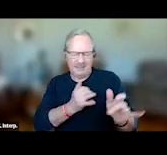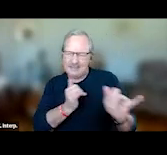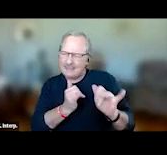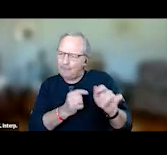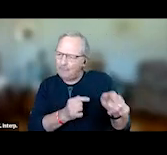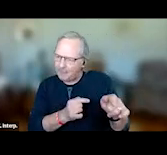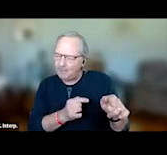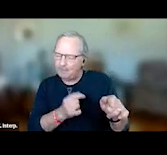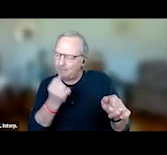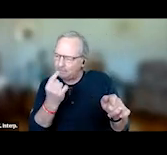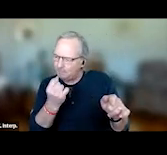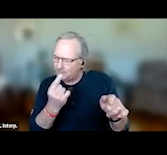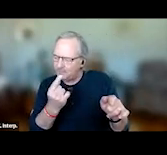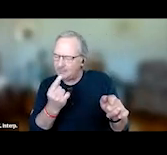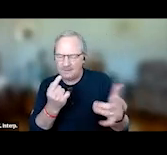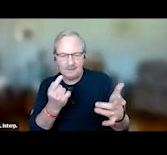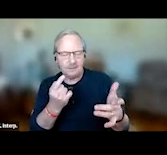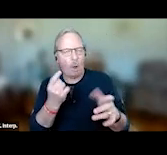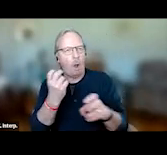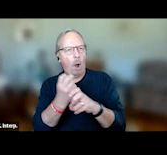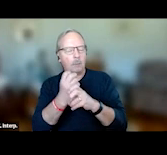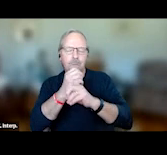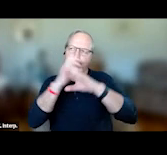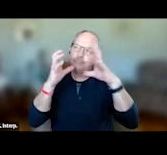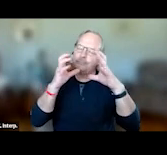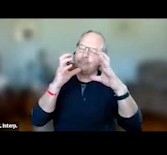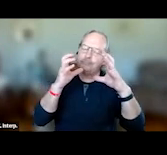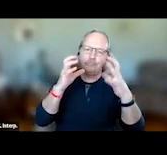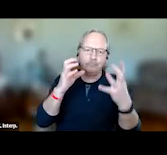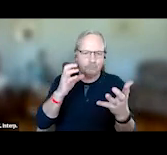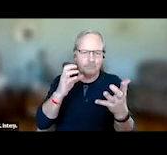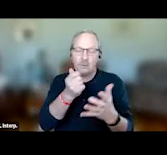of difficult for us to imagine, right? So there are a few strategies we can use